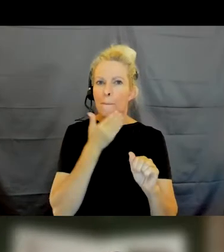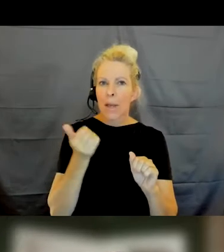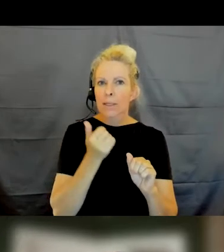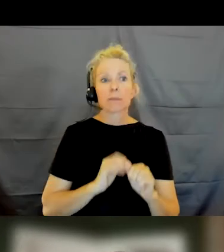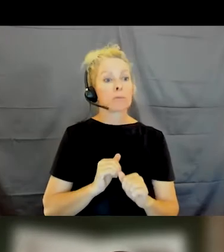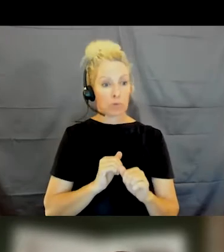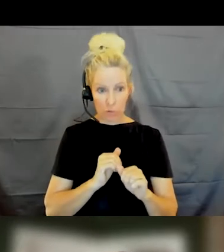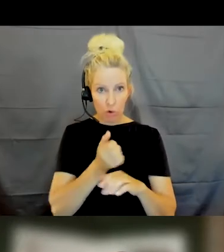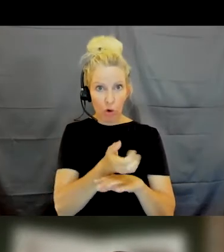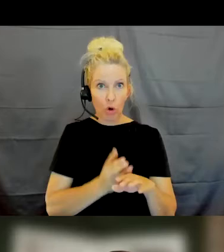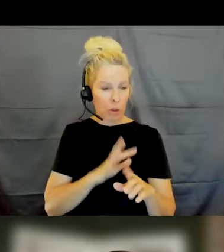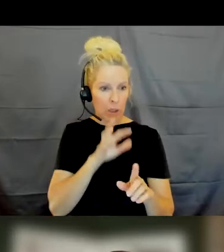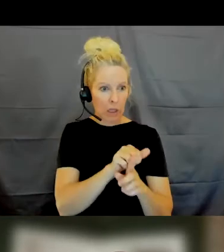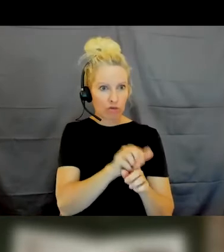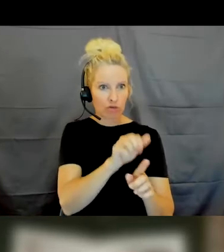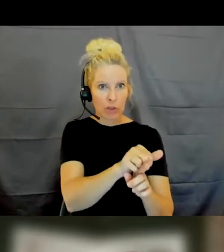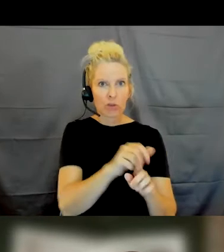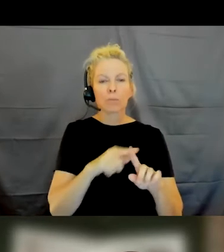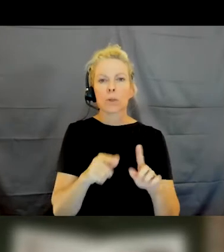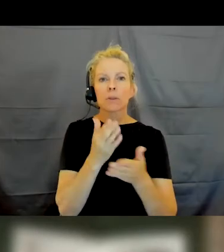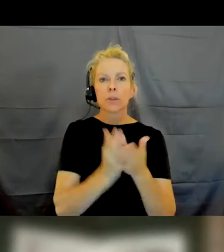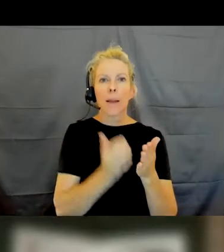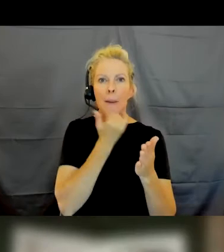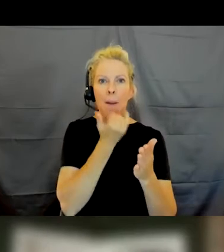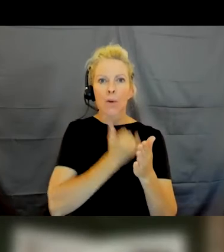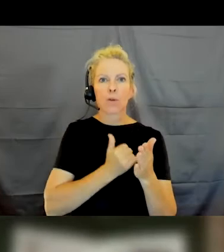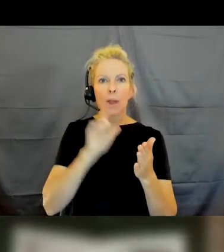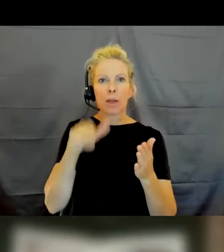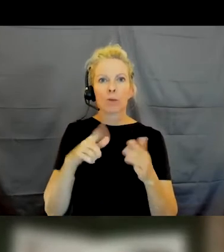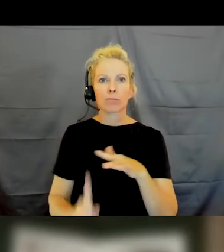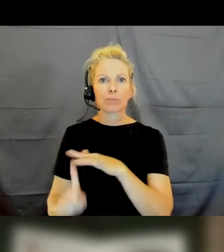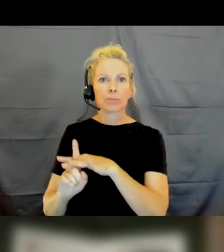but understand there still will be errors. The goal I think in the long run is reducing those